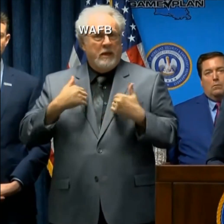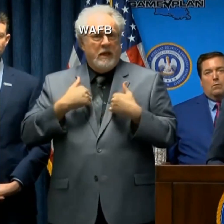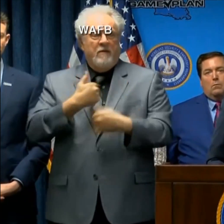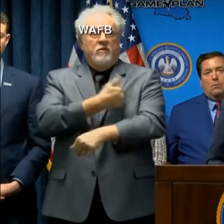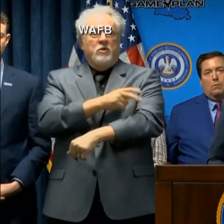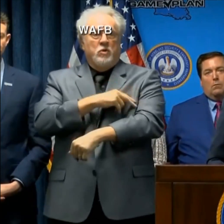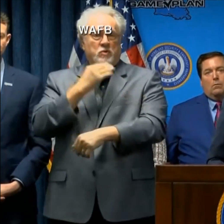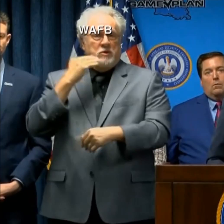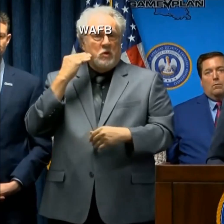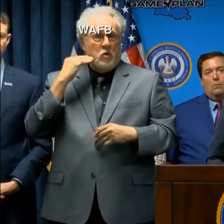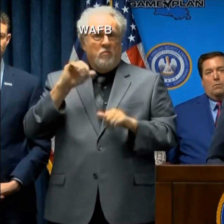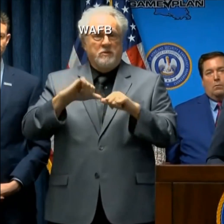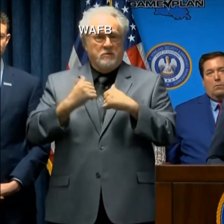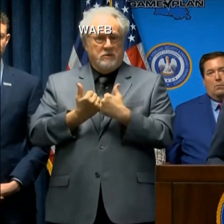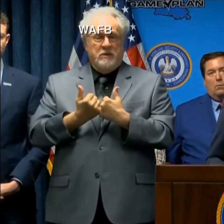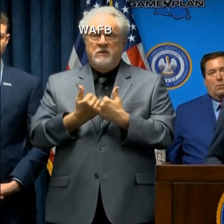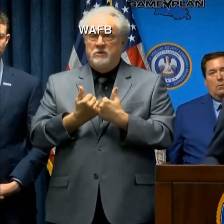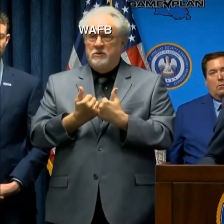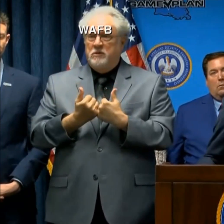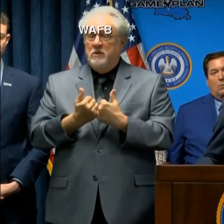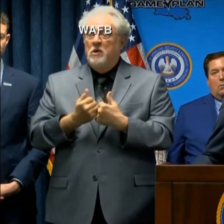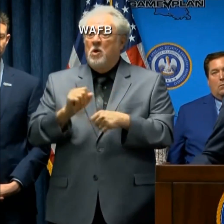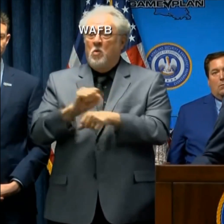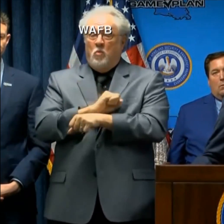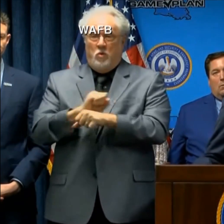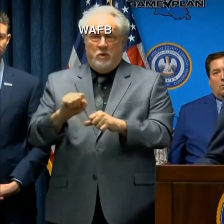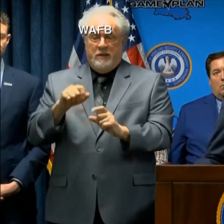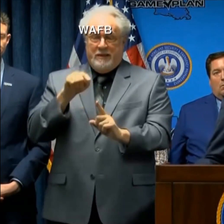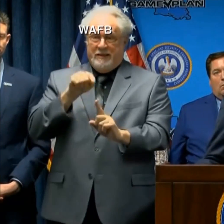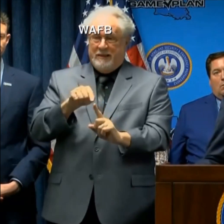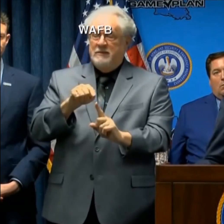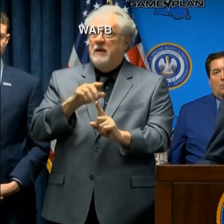Association the working this issue and facilities all